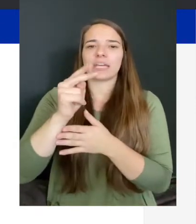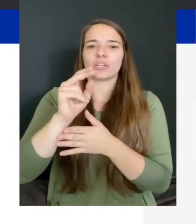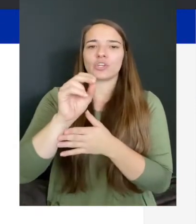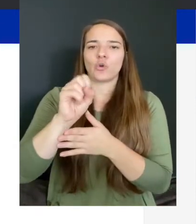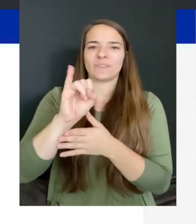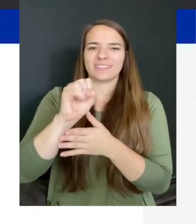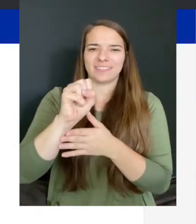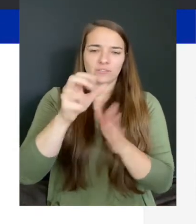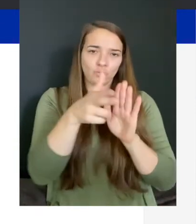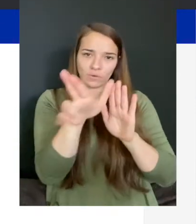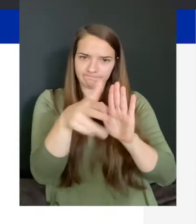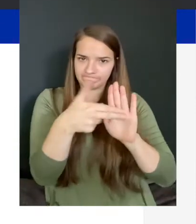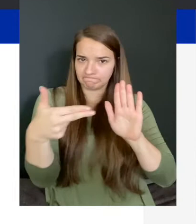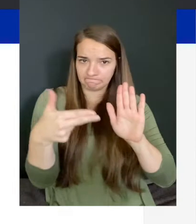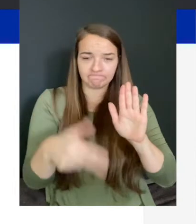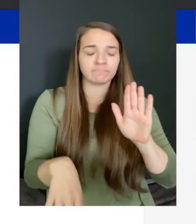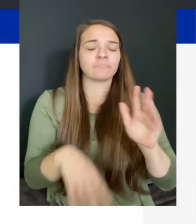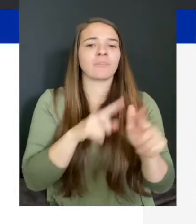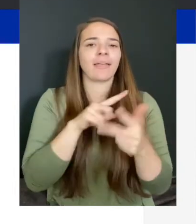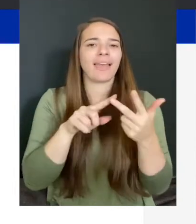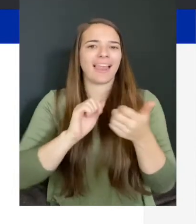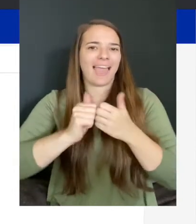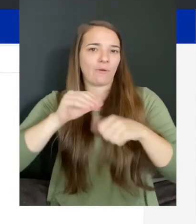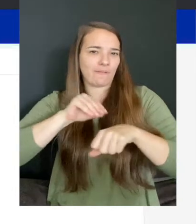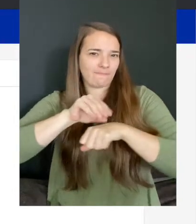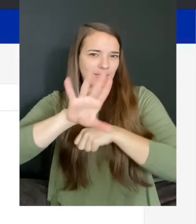and just where you put how it affects you academically.